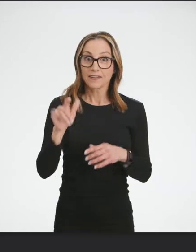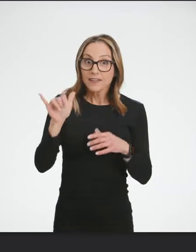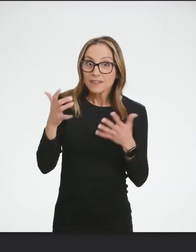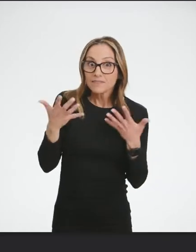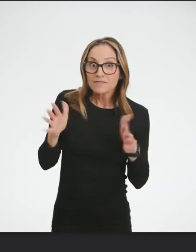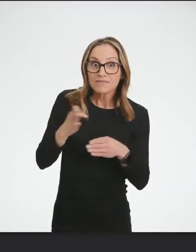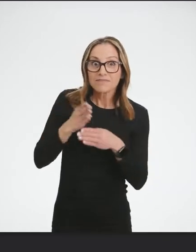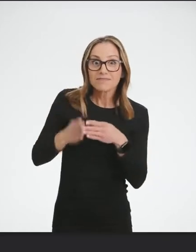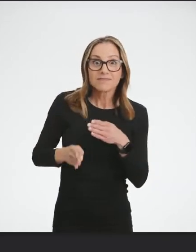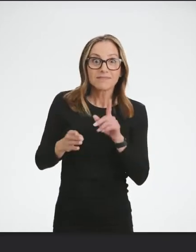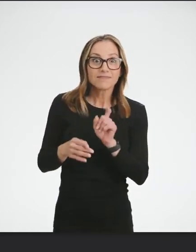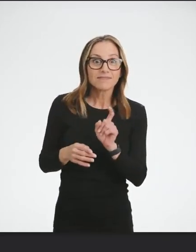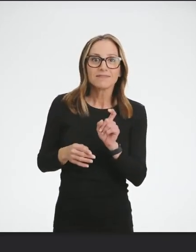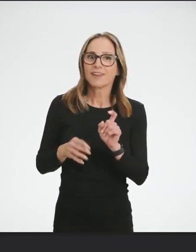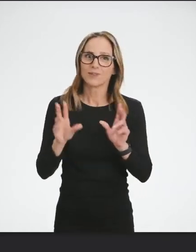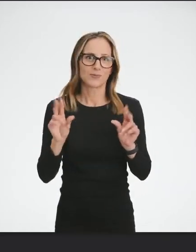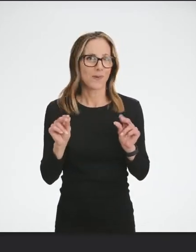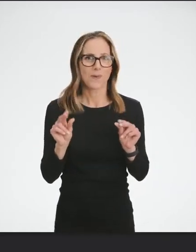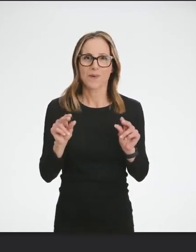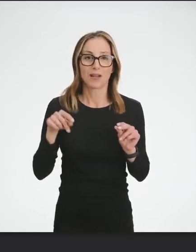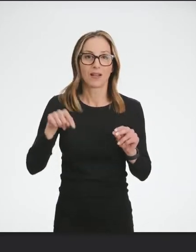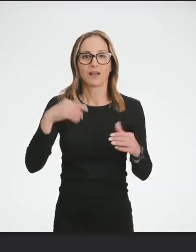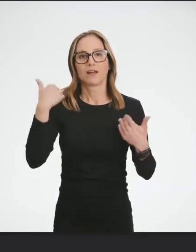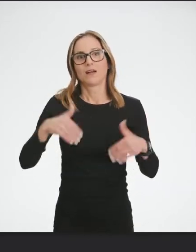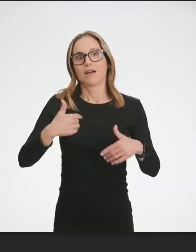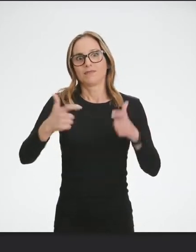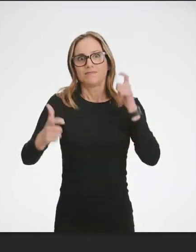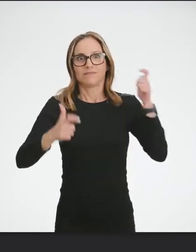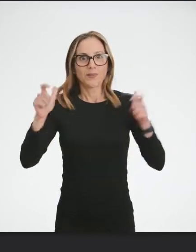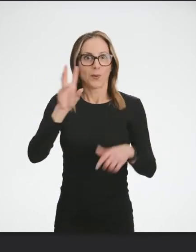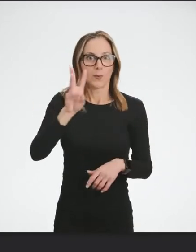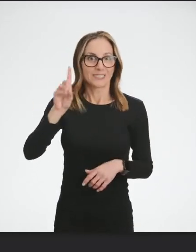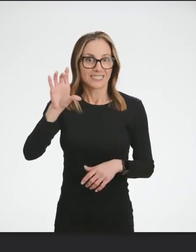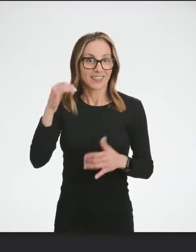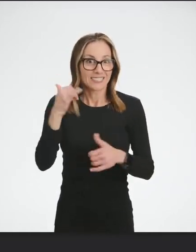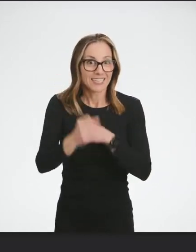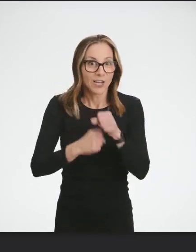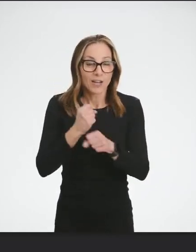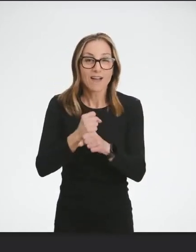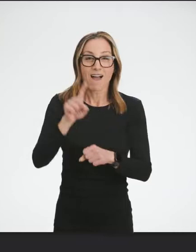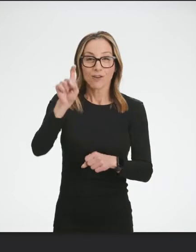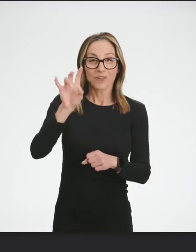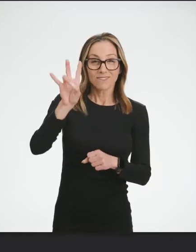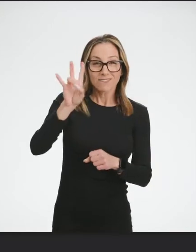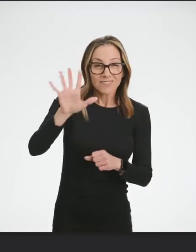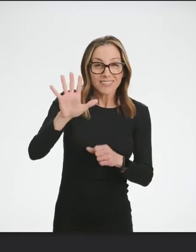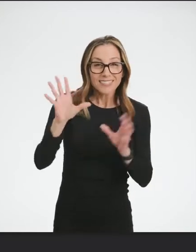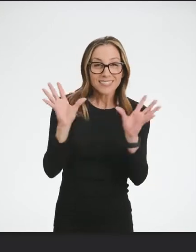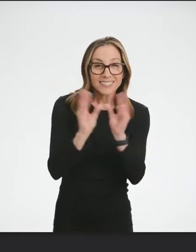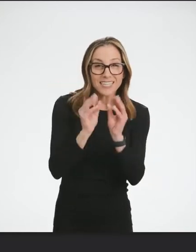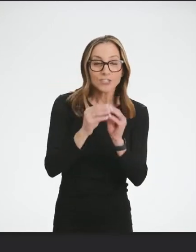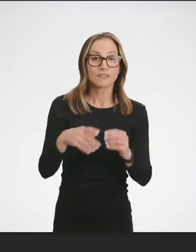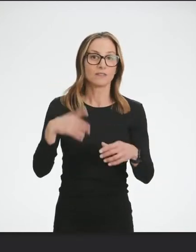It's another big WWDC this year, with 175 sessions, hundreds of labs, and Digital Lounge